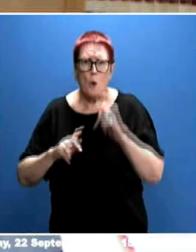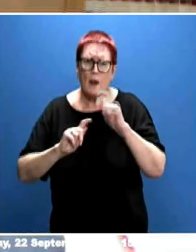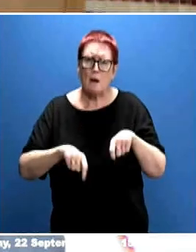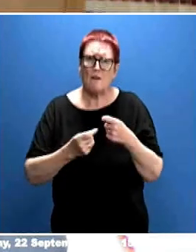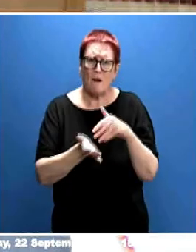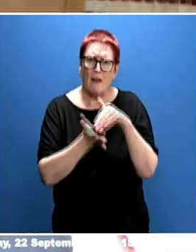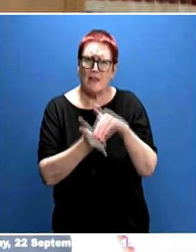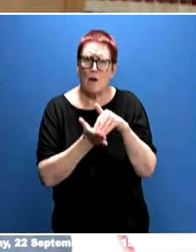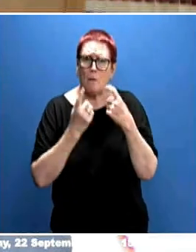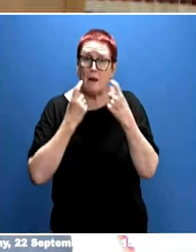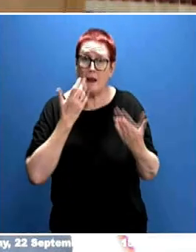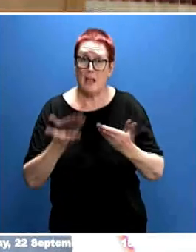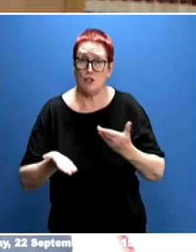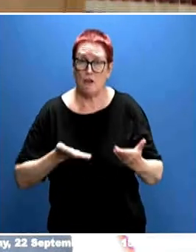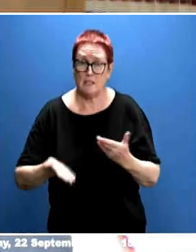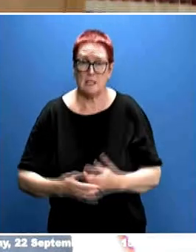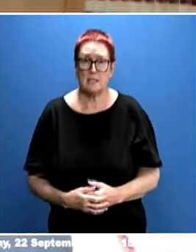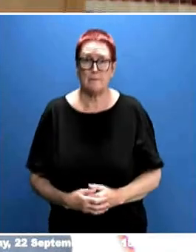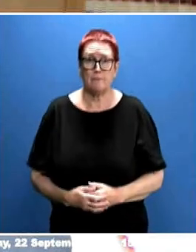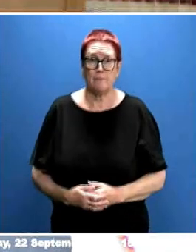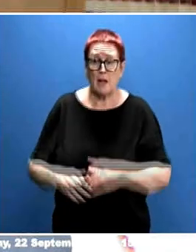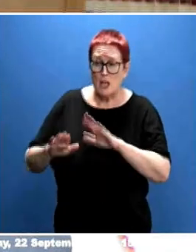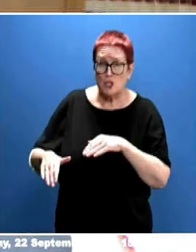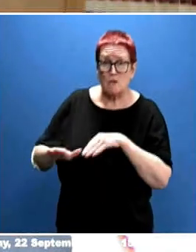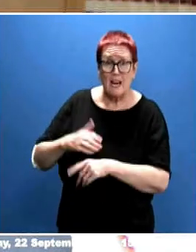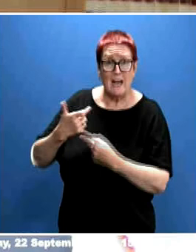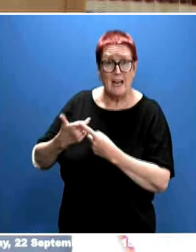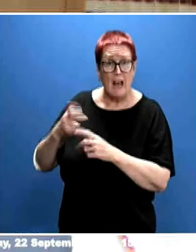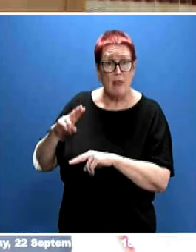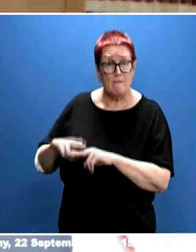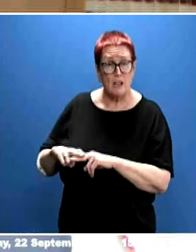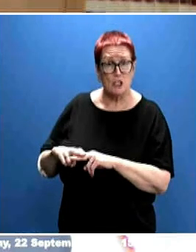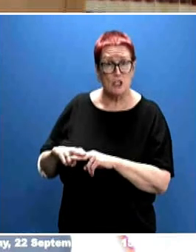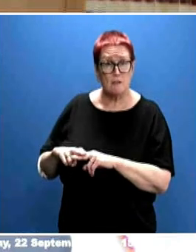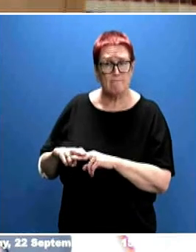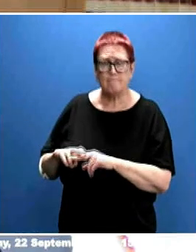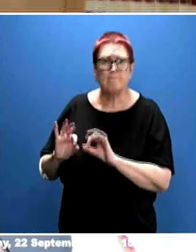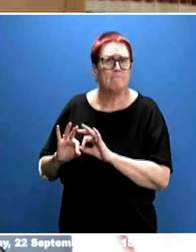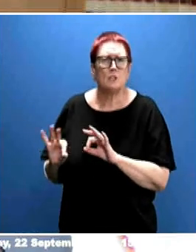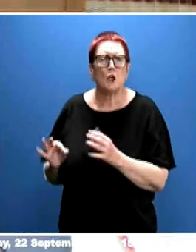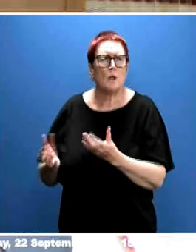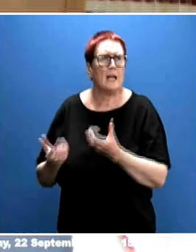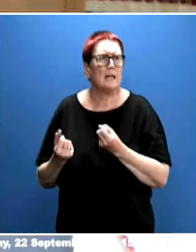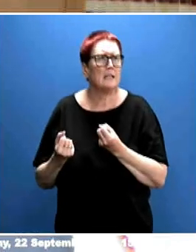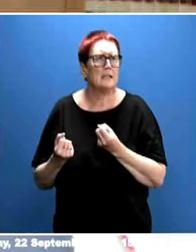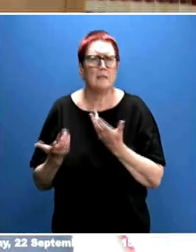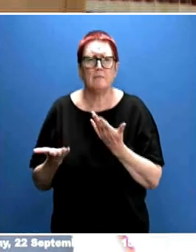Our children in Kath French aren't in --- don't receive like therapy sessions